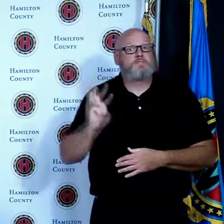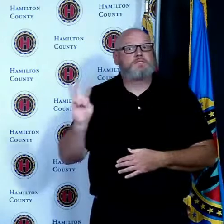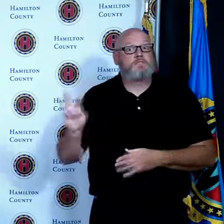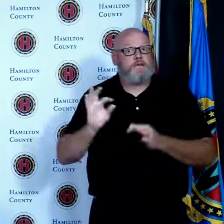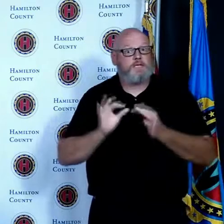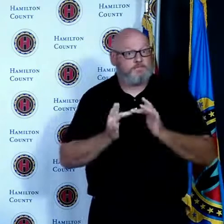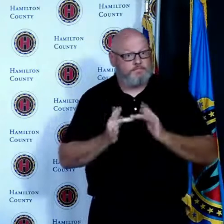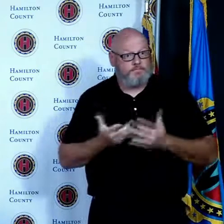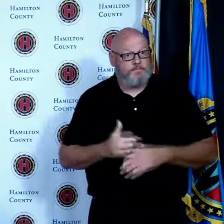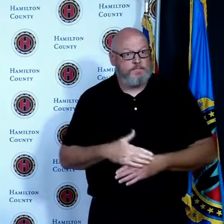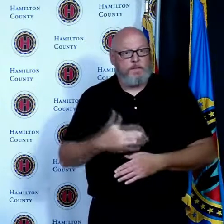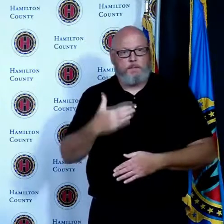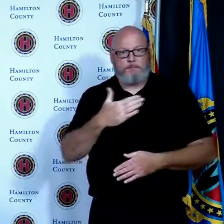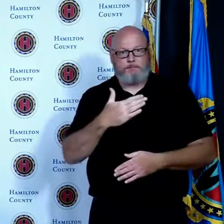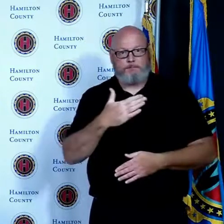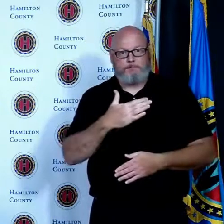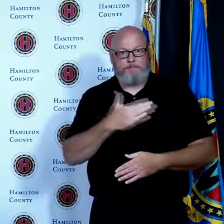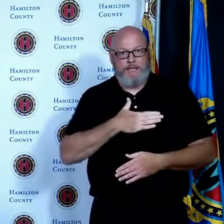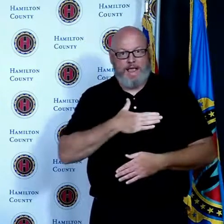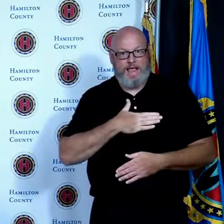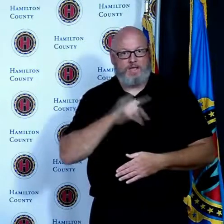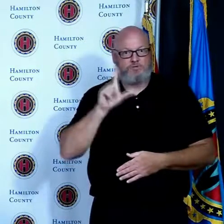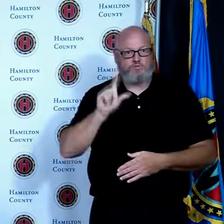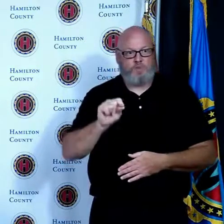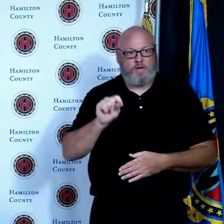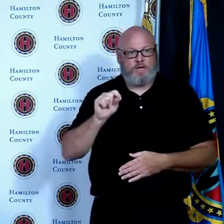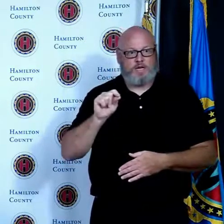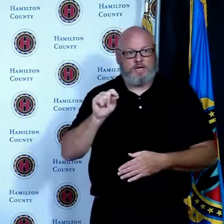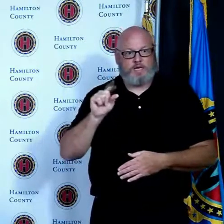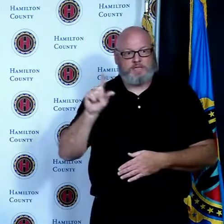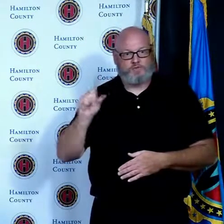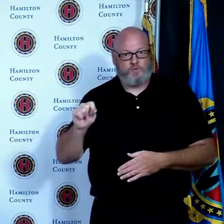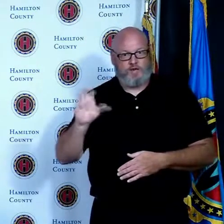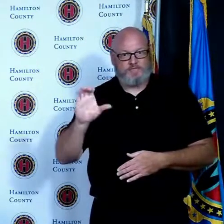takes about five minutes if you don't want someone knocking on your door